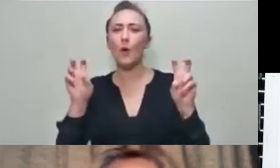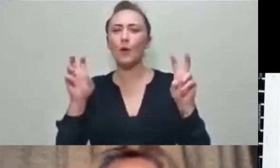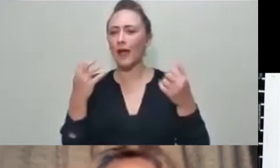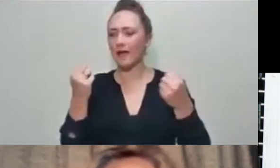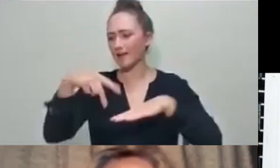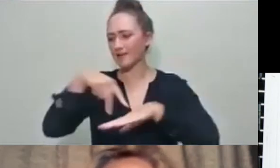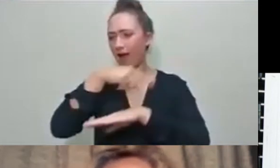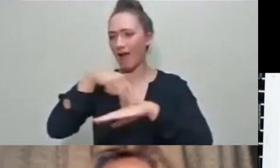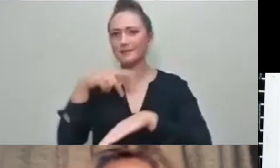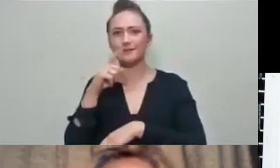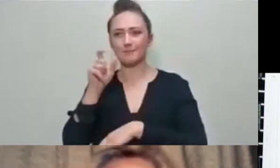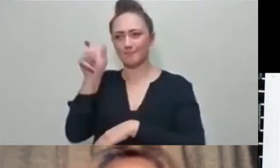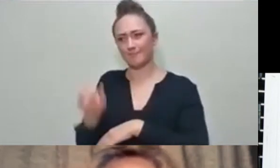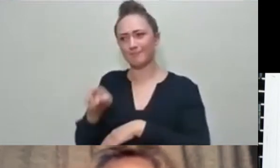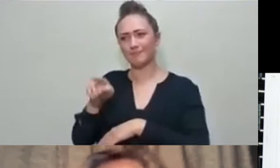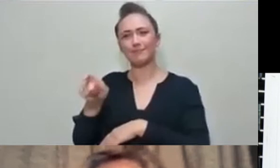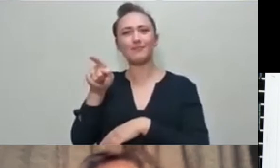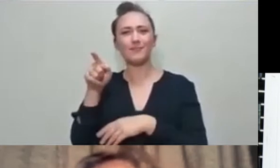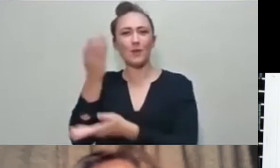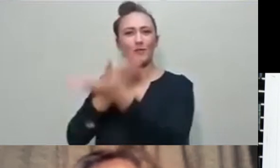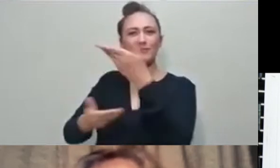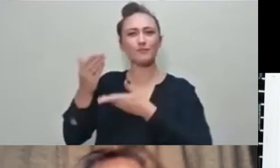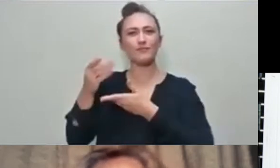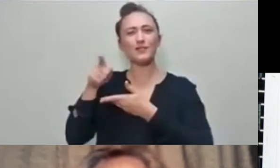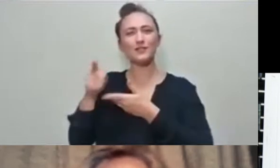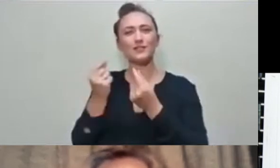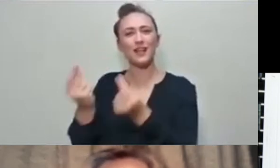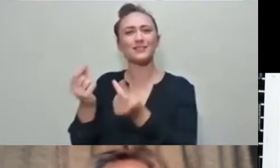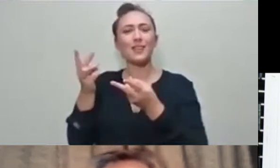who takes part in our relaxed performances, and that's the last slide.